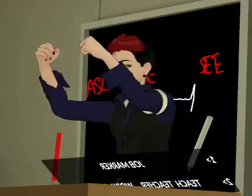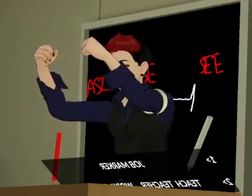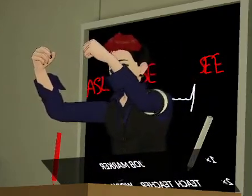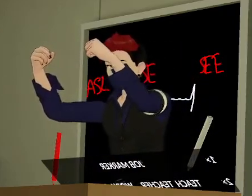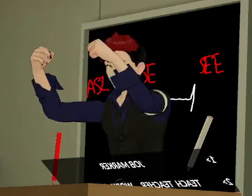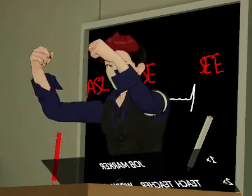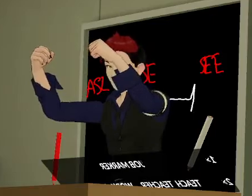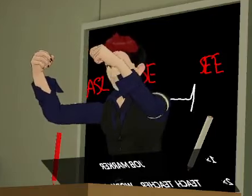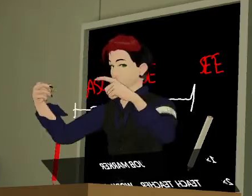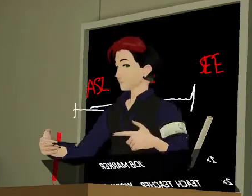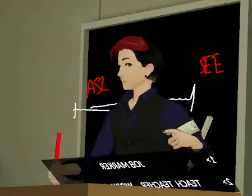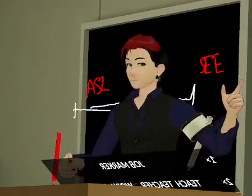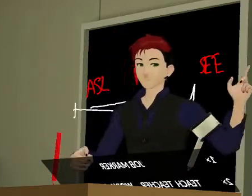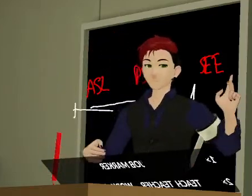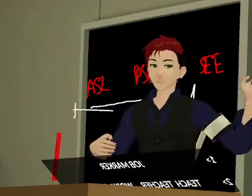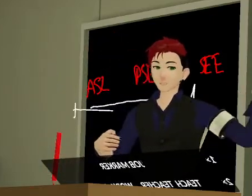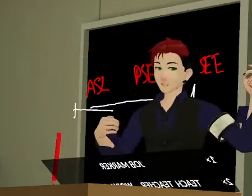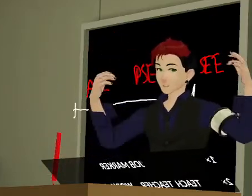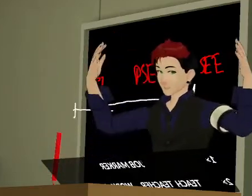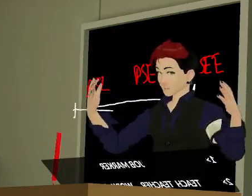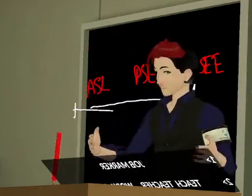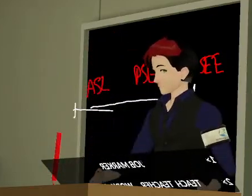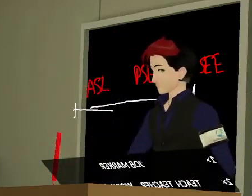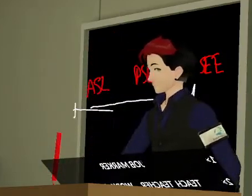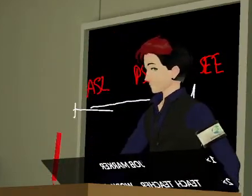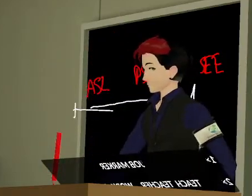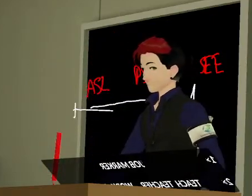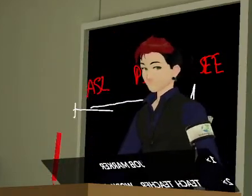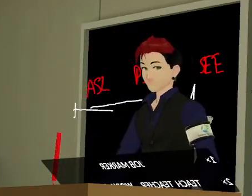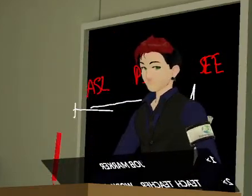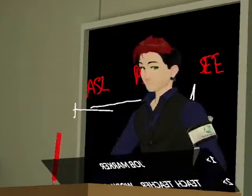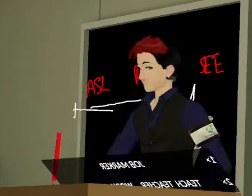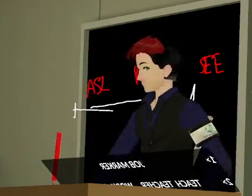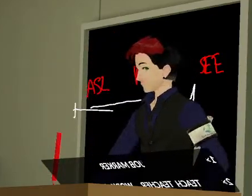somebody else's right how do you sign teacher ?